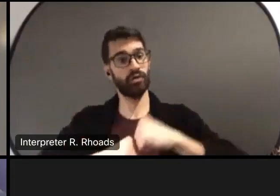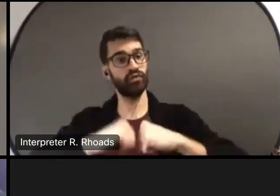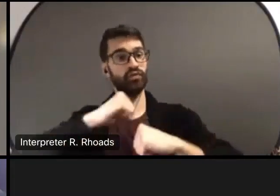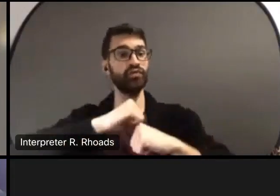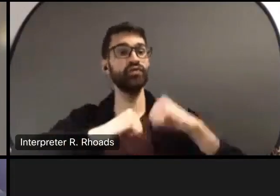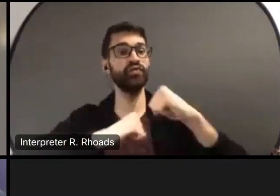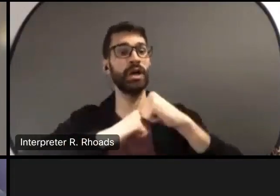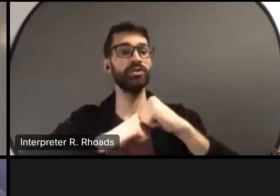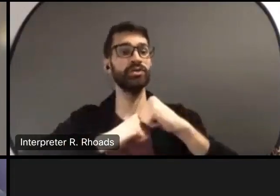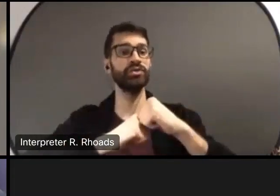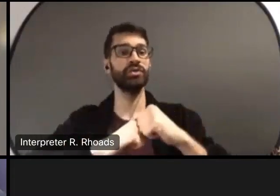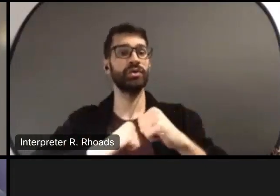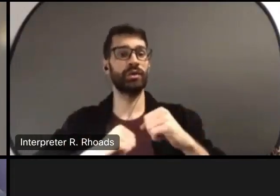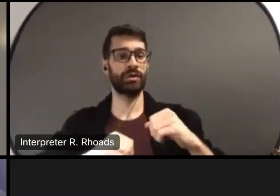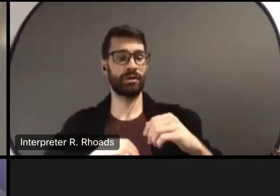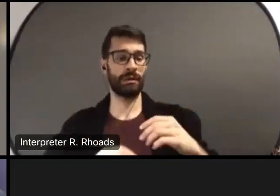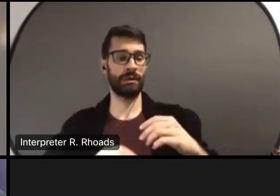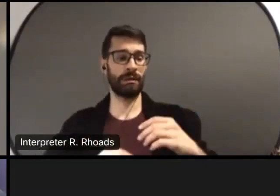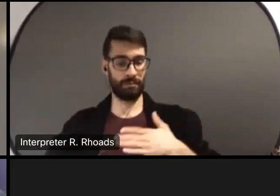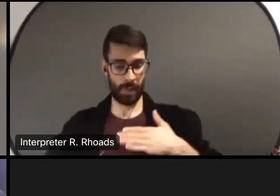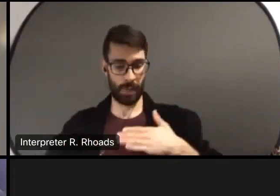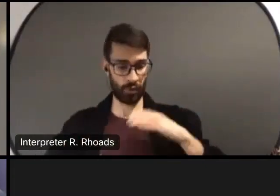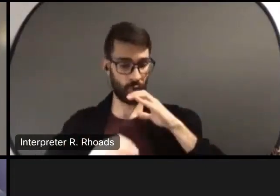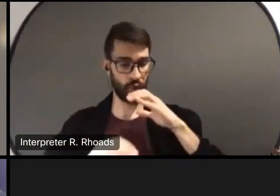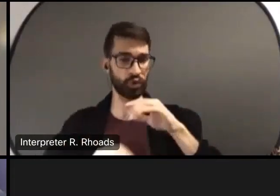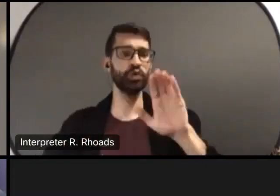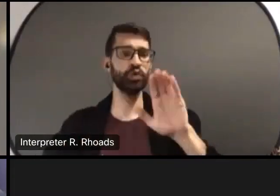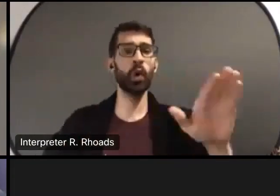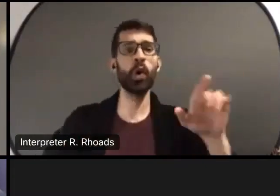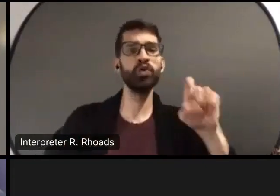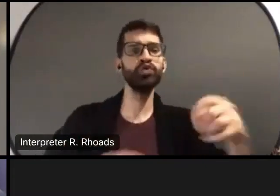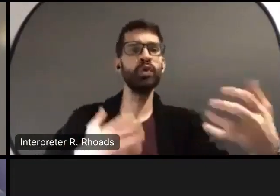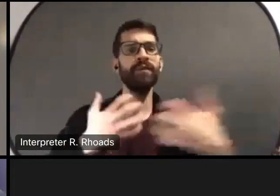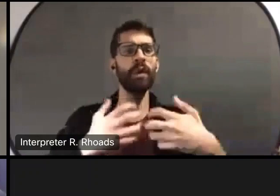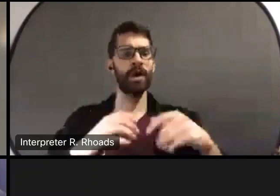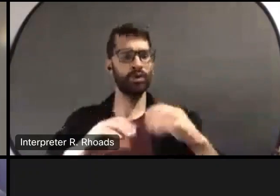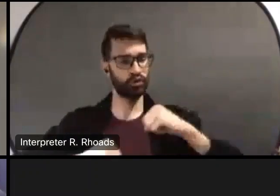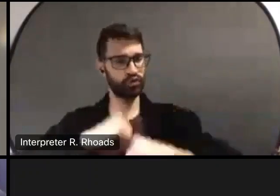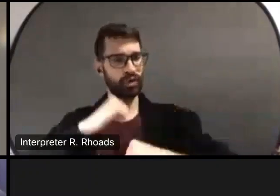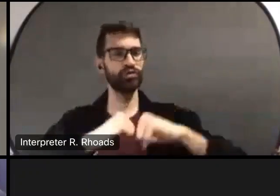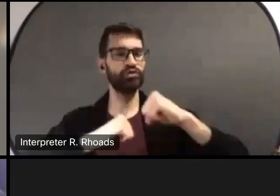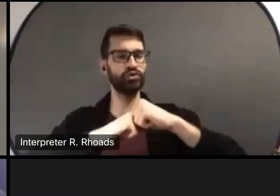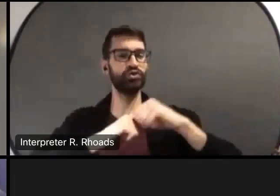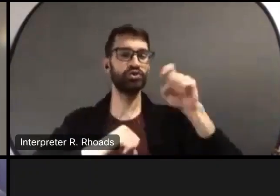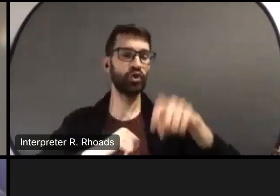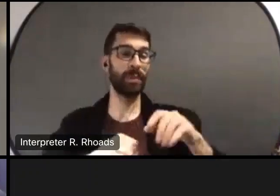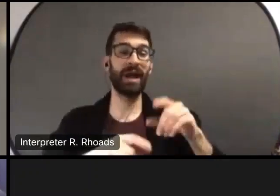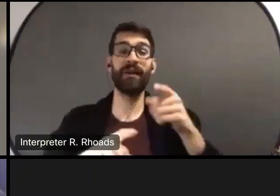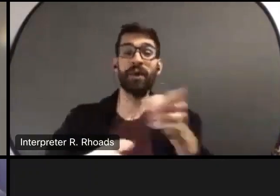you're acting as a Commissioner. Come January 2nd, or shortly thereafter, you will all be